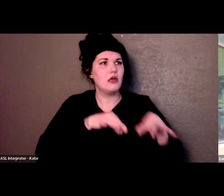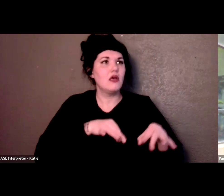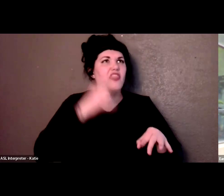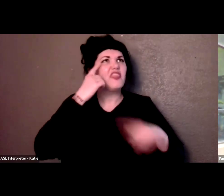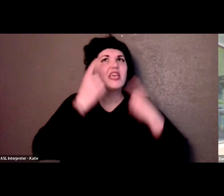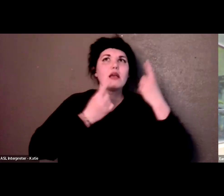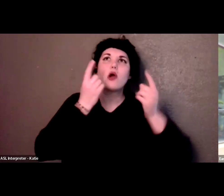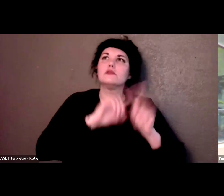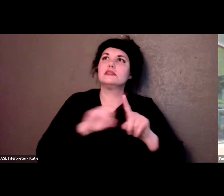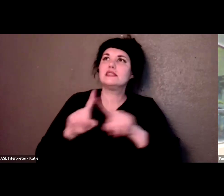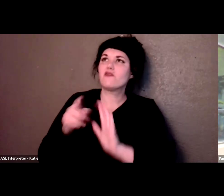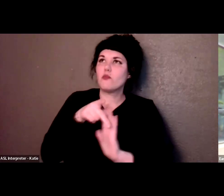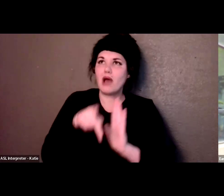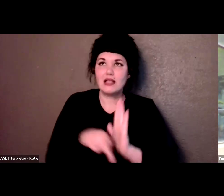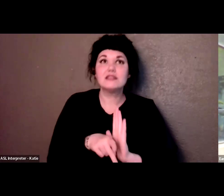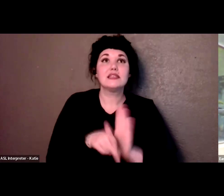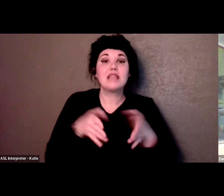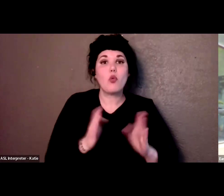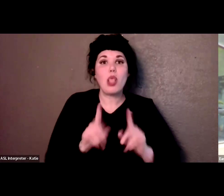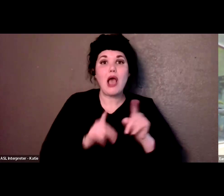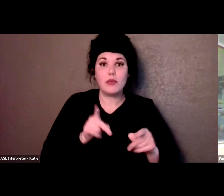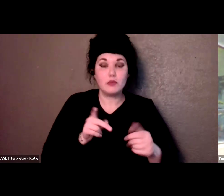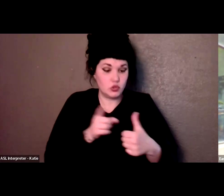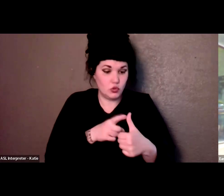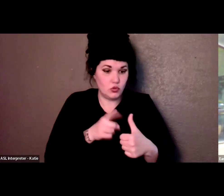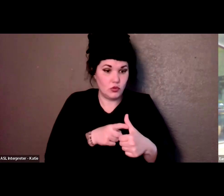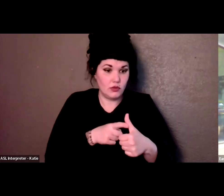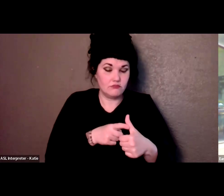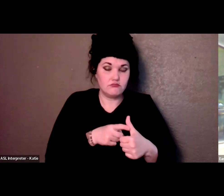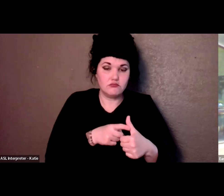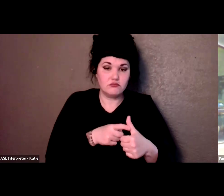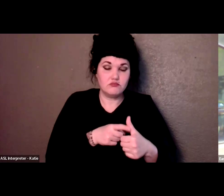control of their experiences but also to help shape the system into something that's helpful.